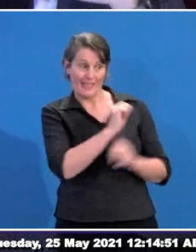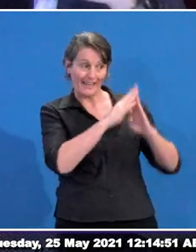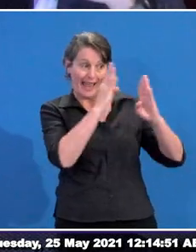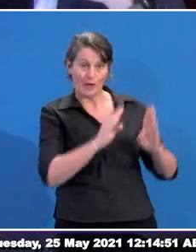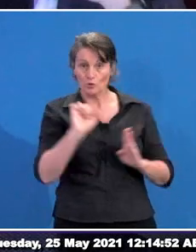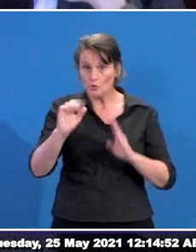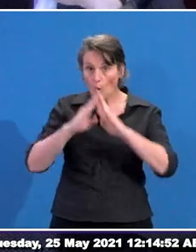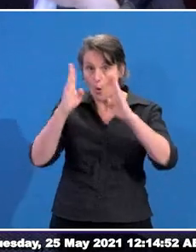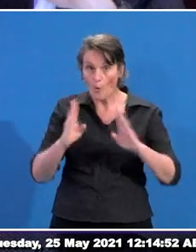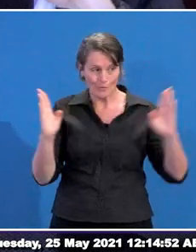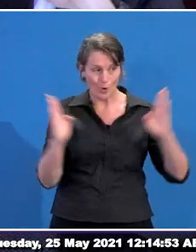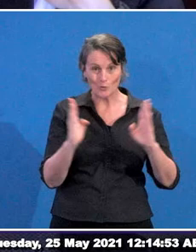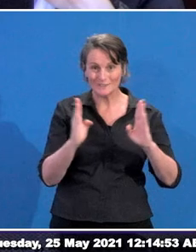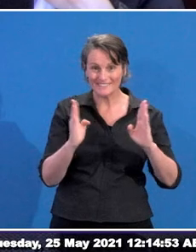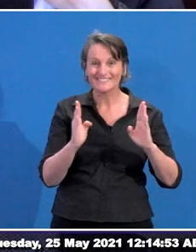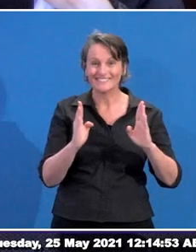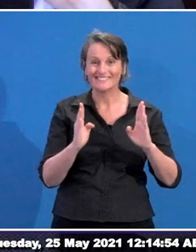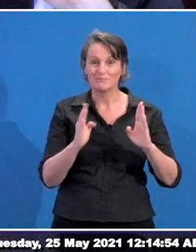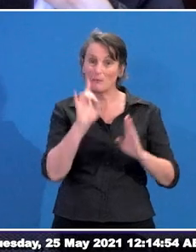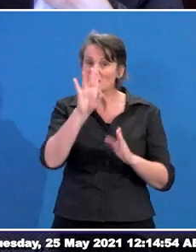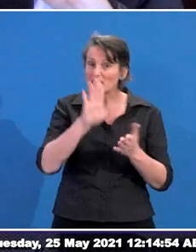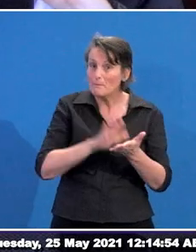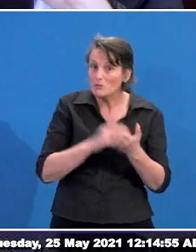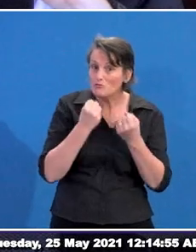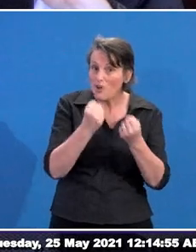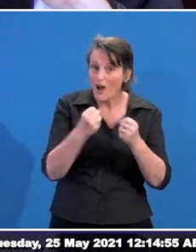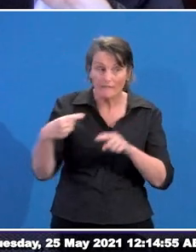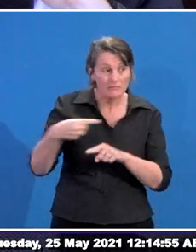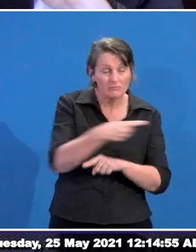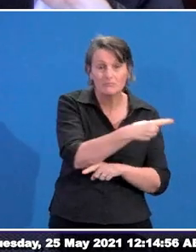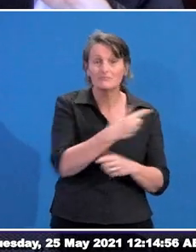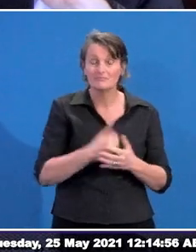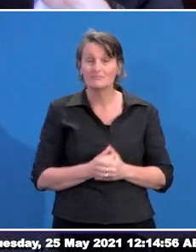No. MS EASTMAN: So, what are you about a 10-minute drive away subject to traffic in Sydney